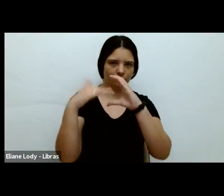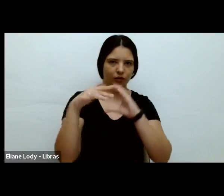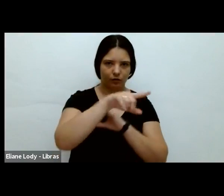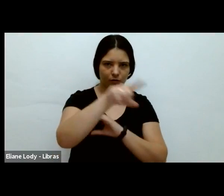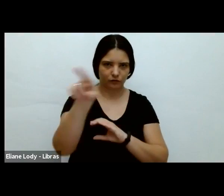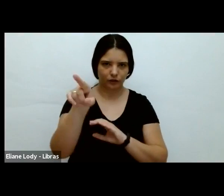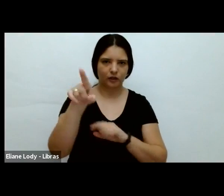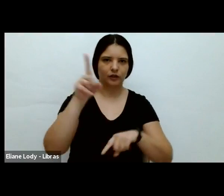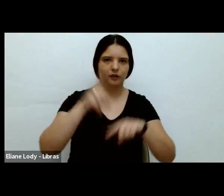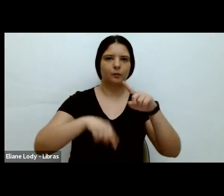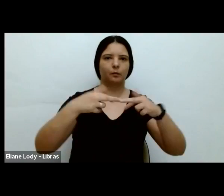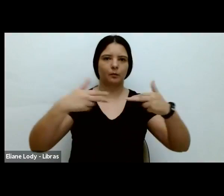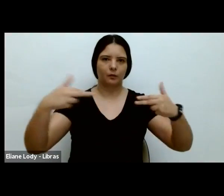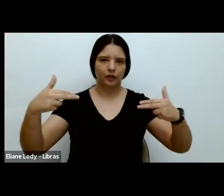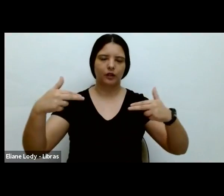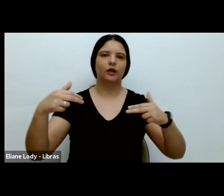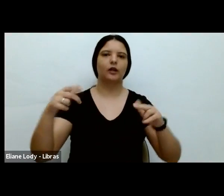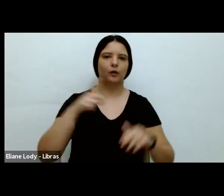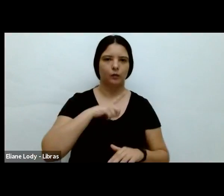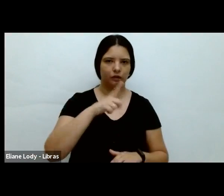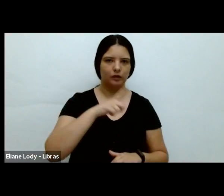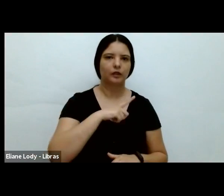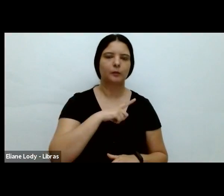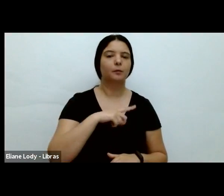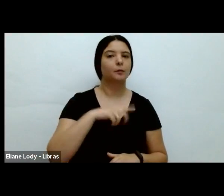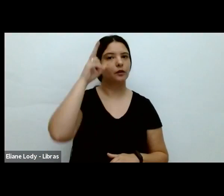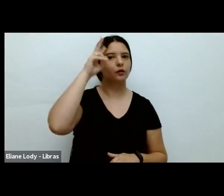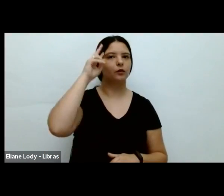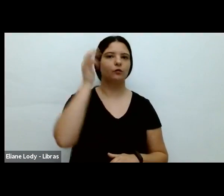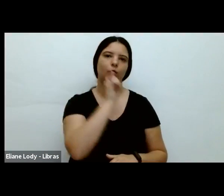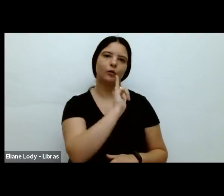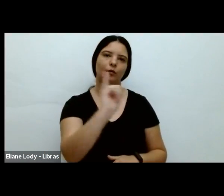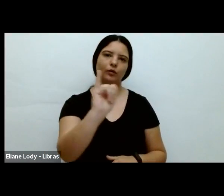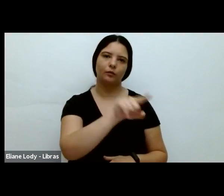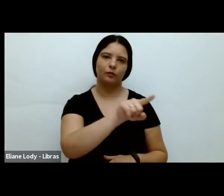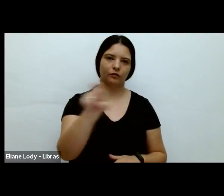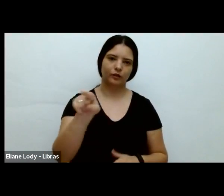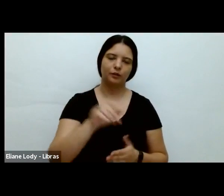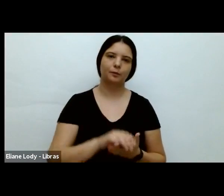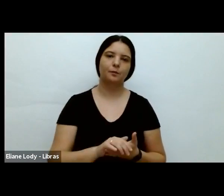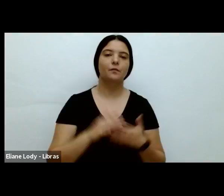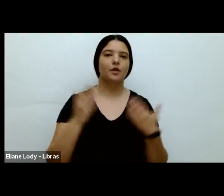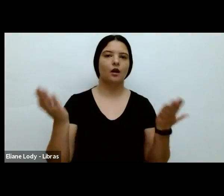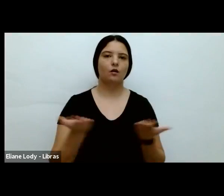been a coma garage